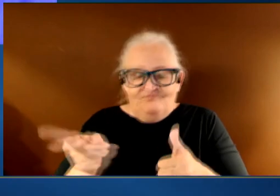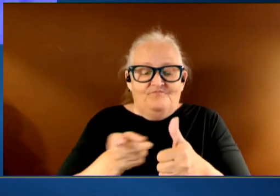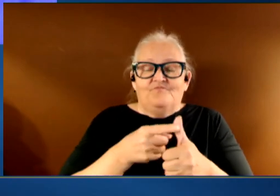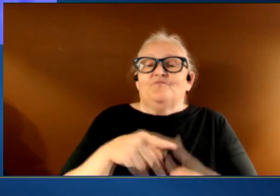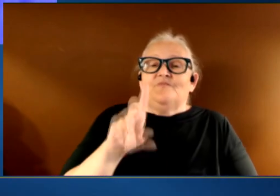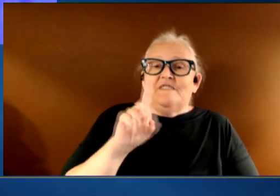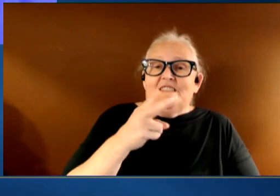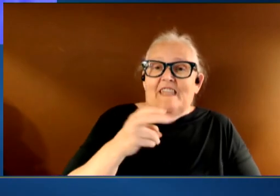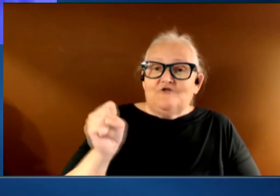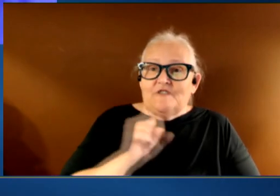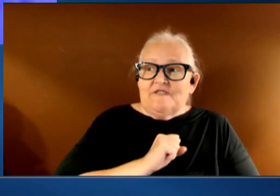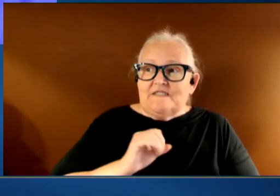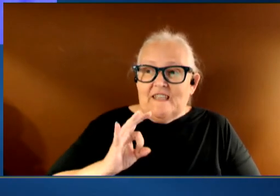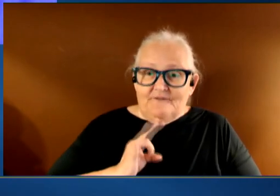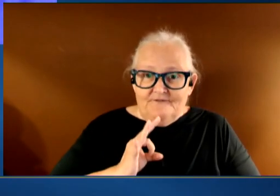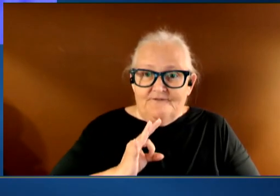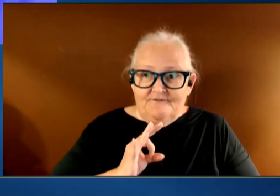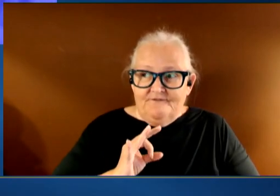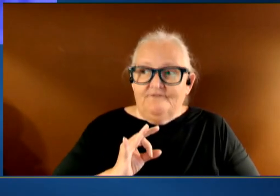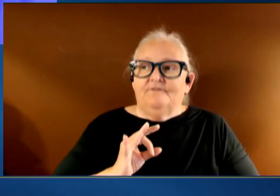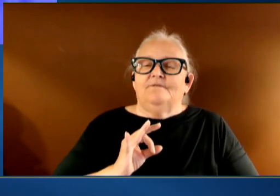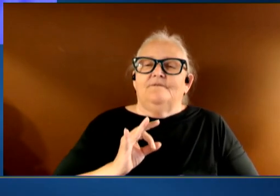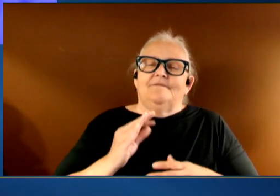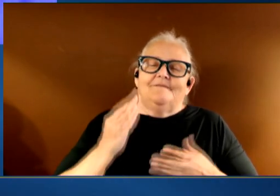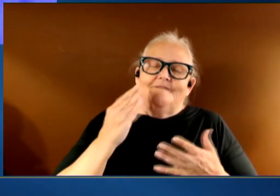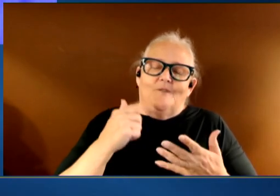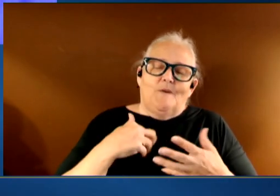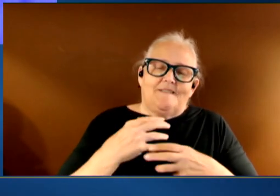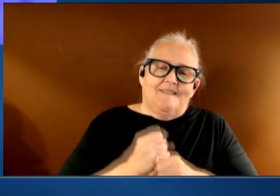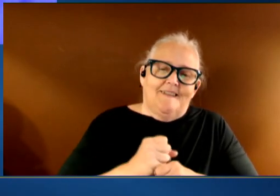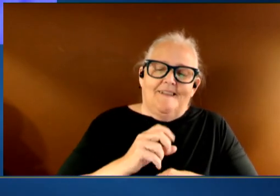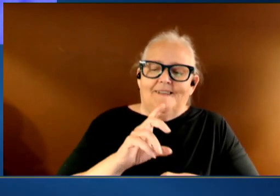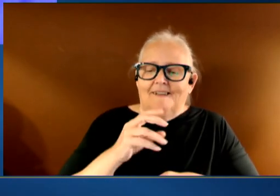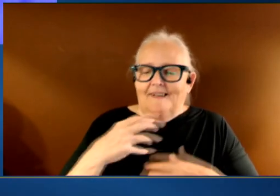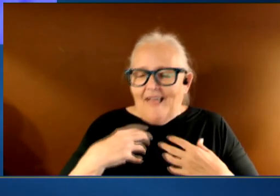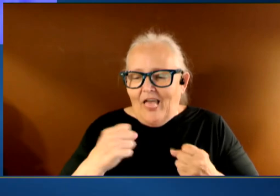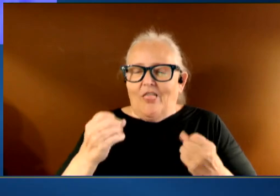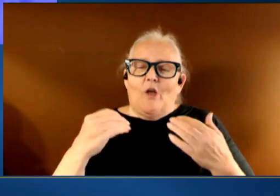Health and Human Services acronyms. Call me out if I use acronyms. HHS staff, if you're in the room,